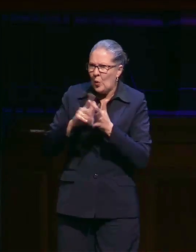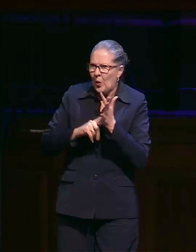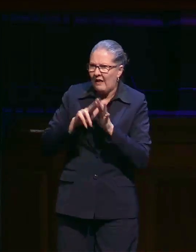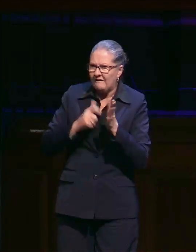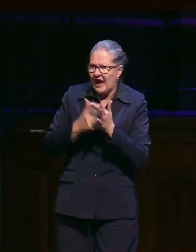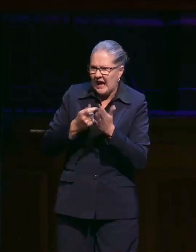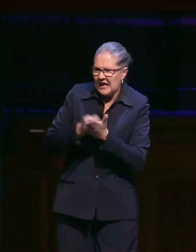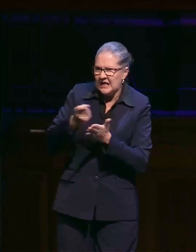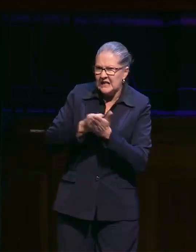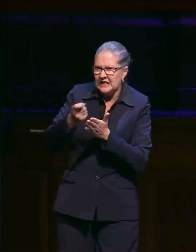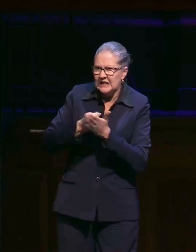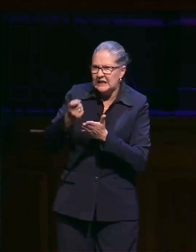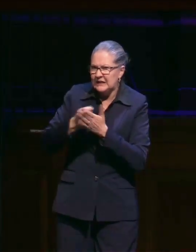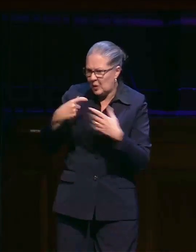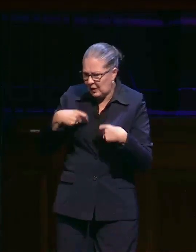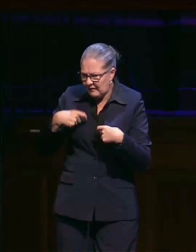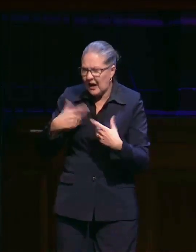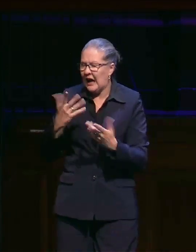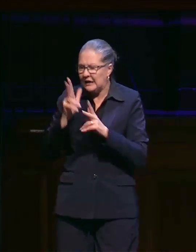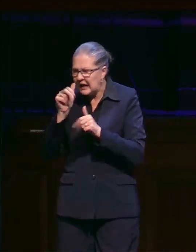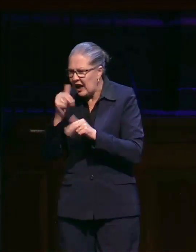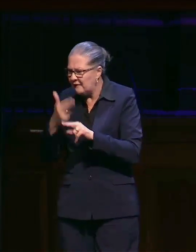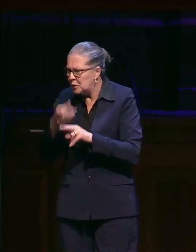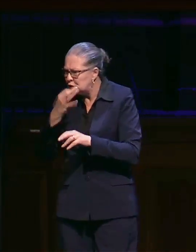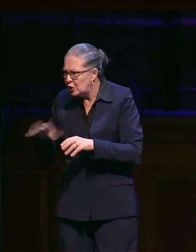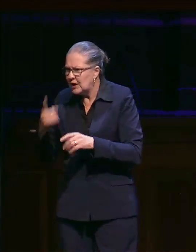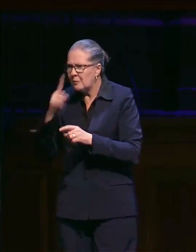those caring for children and the unemployed now